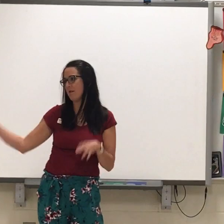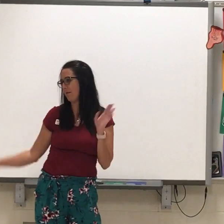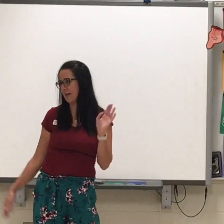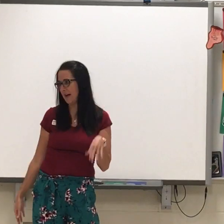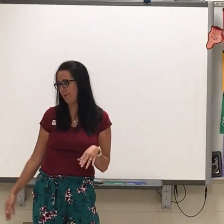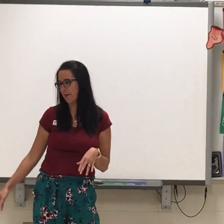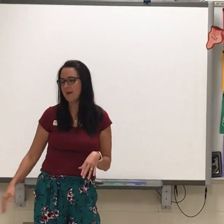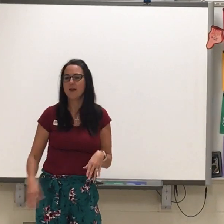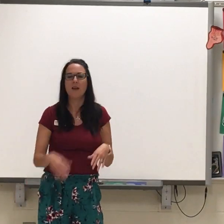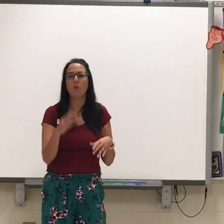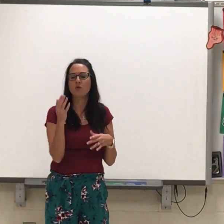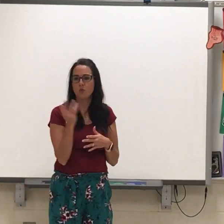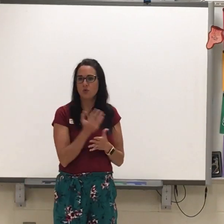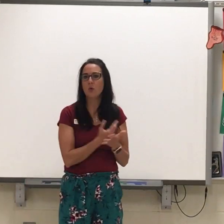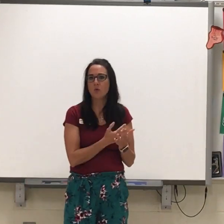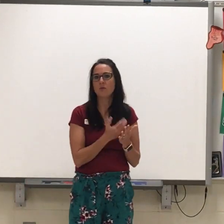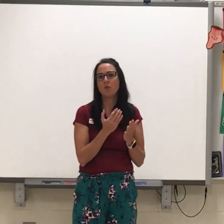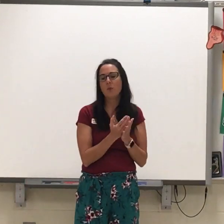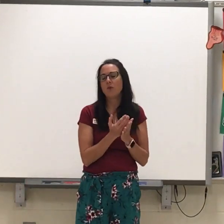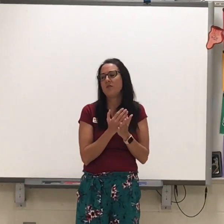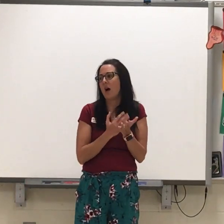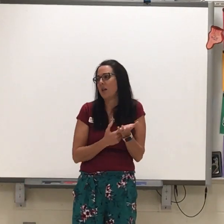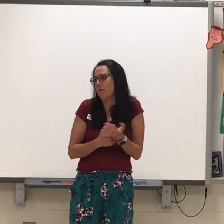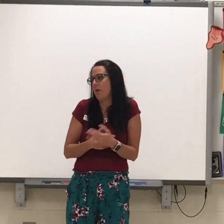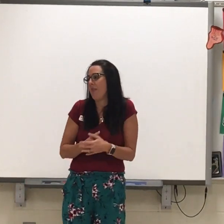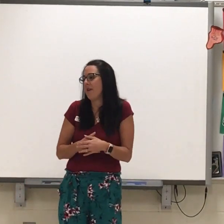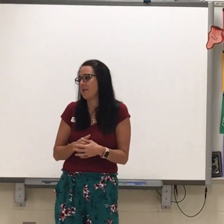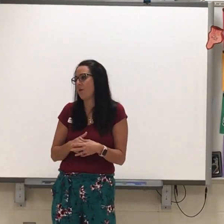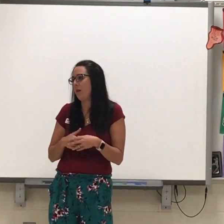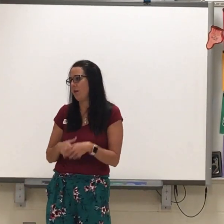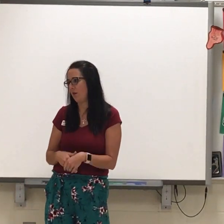all the time and little we will document the things that we